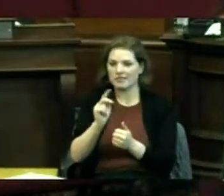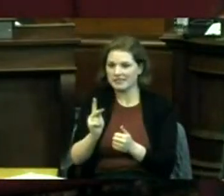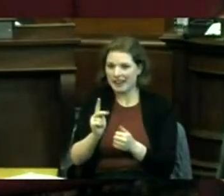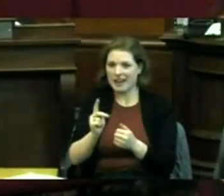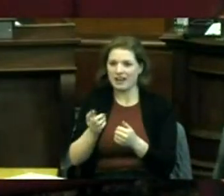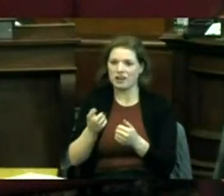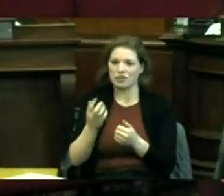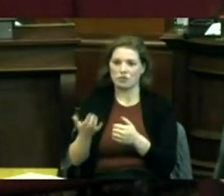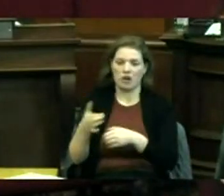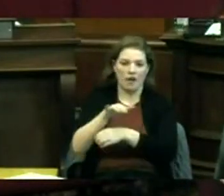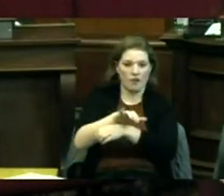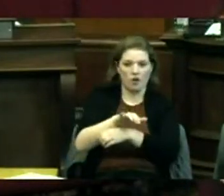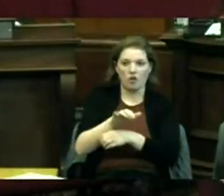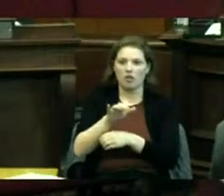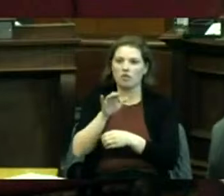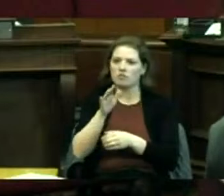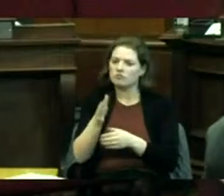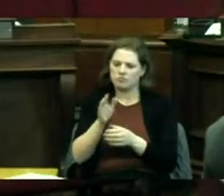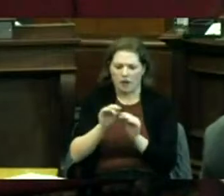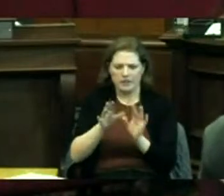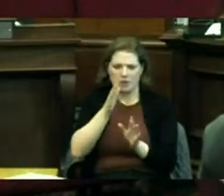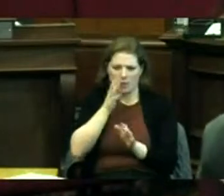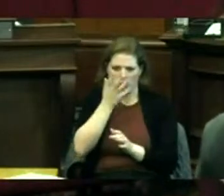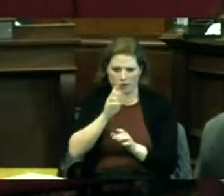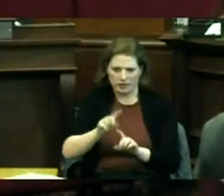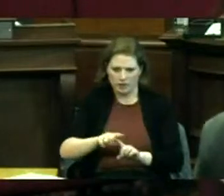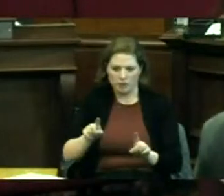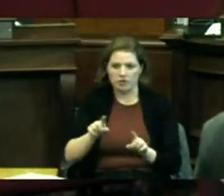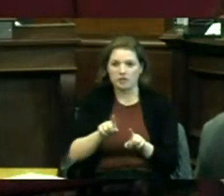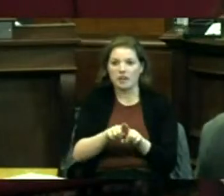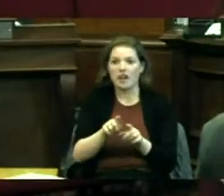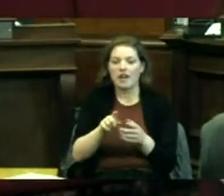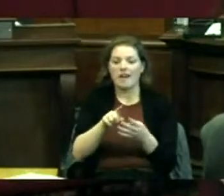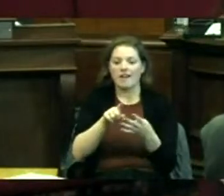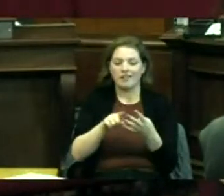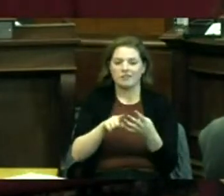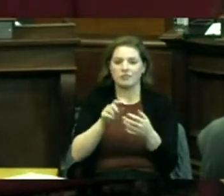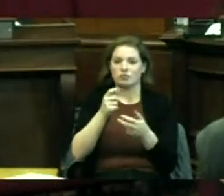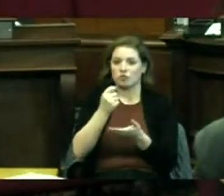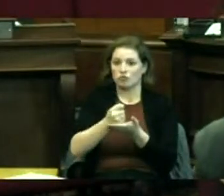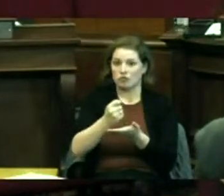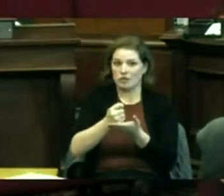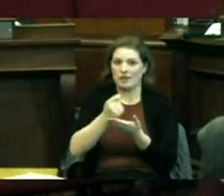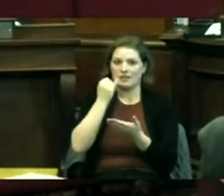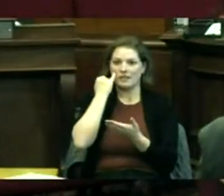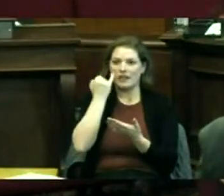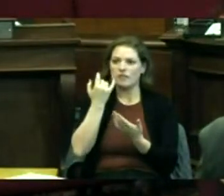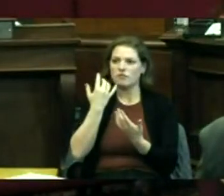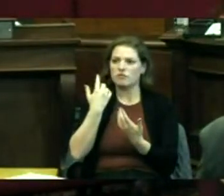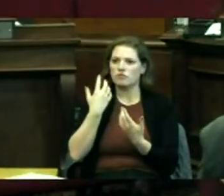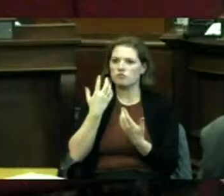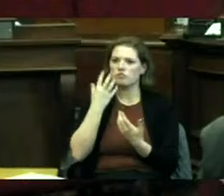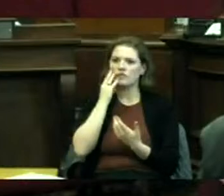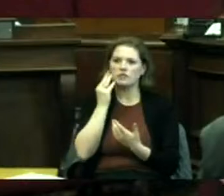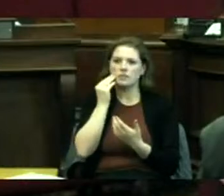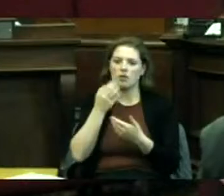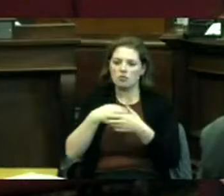for sure. If we choose to do some sort of tank or cover, clearly that's an esthetic